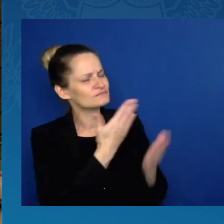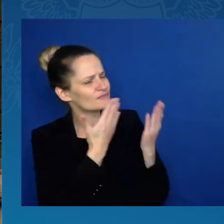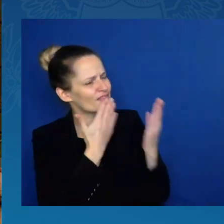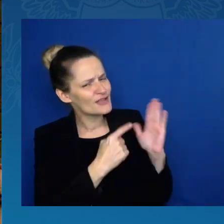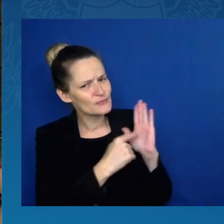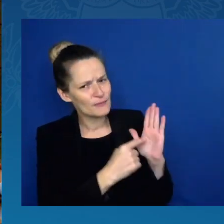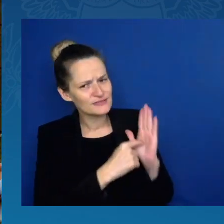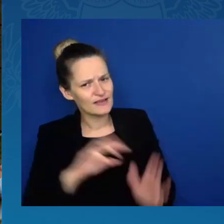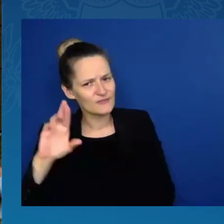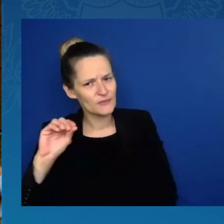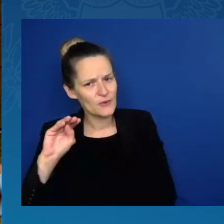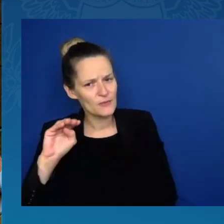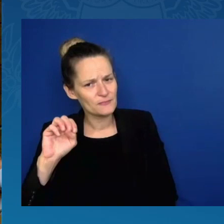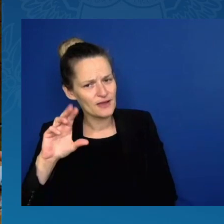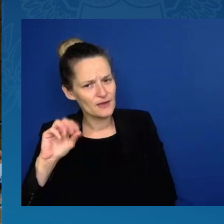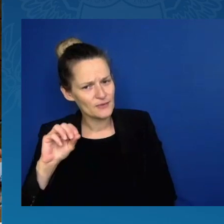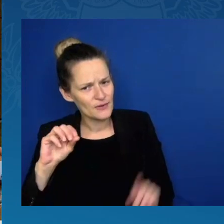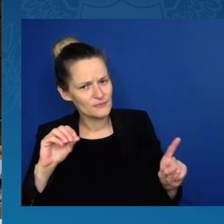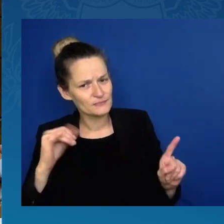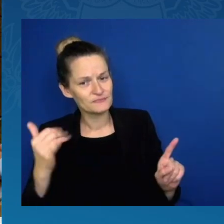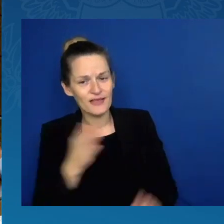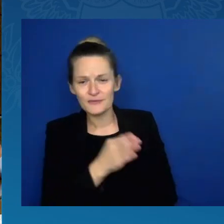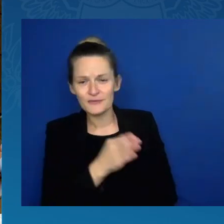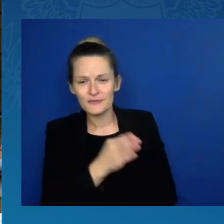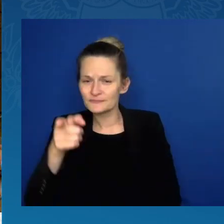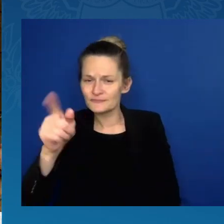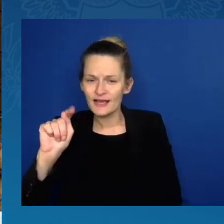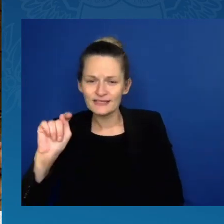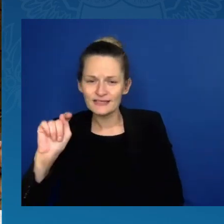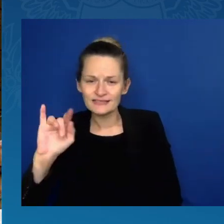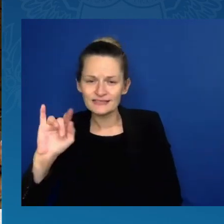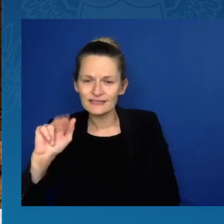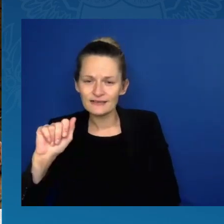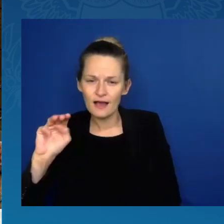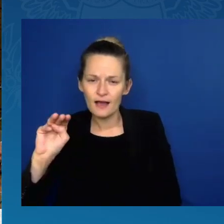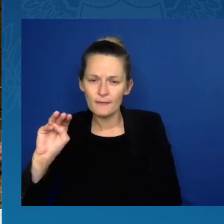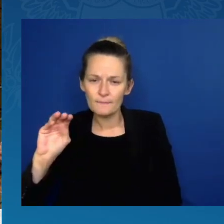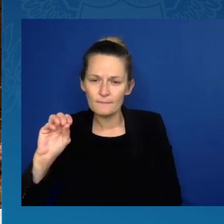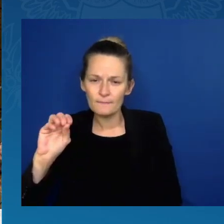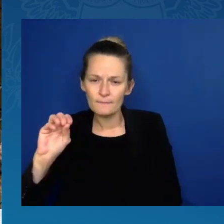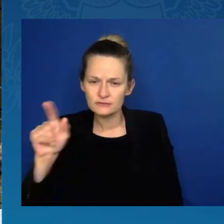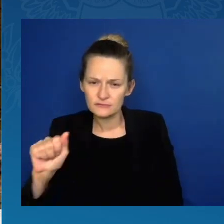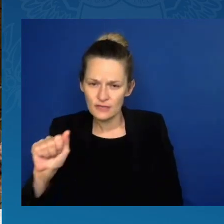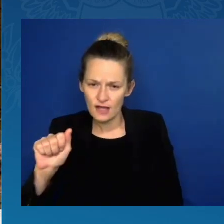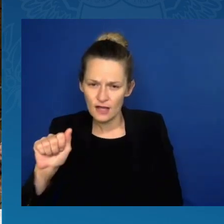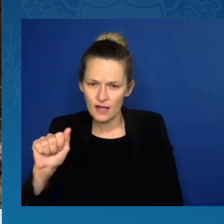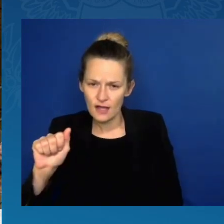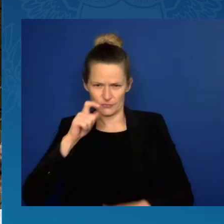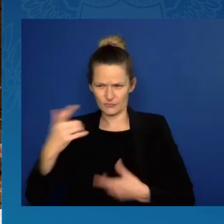who I know has been, you know, at this issue for, you know, many months, as we saw Texas,